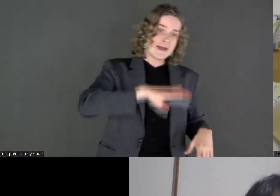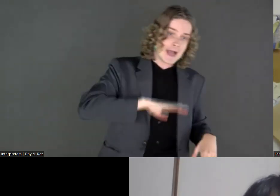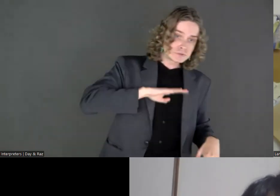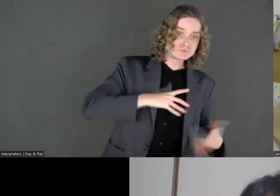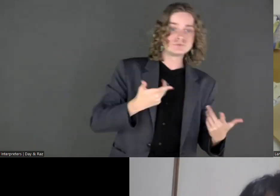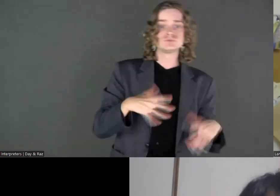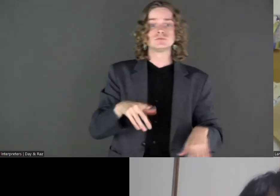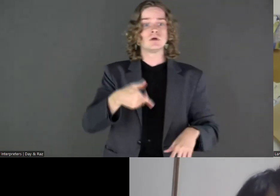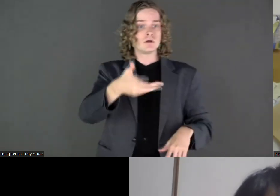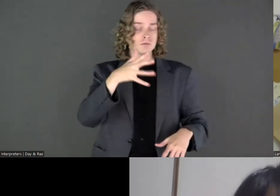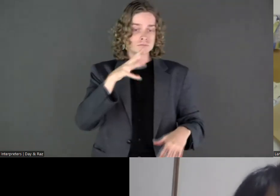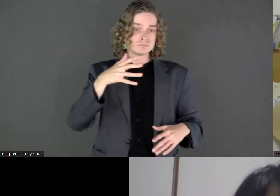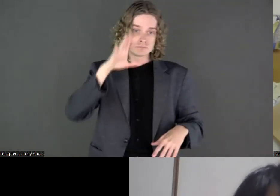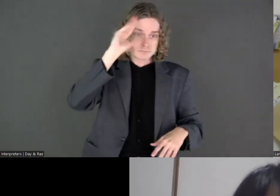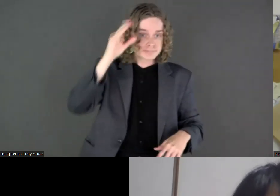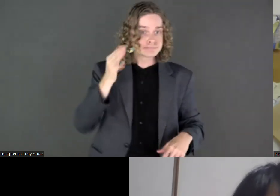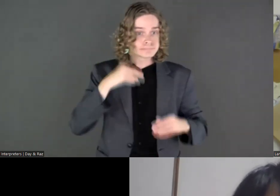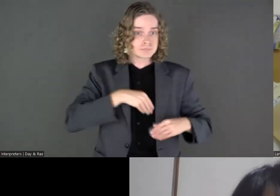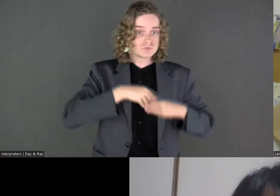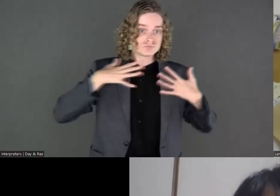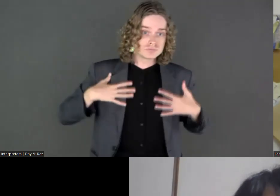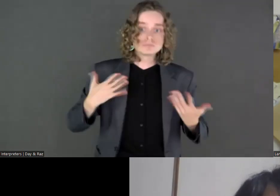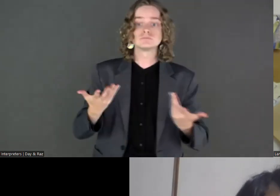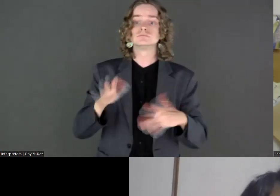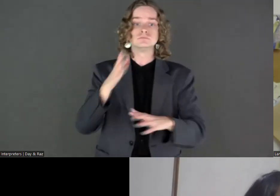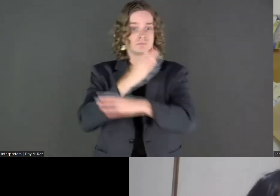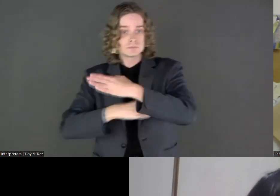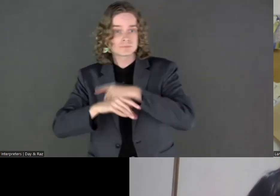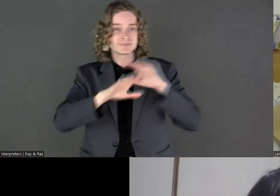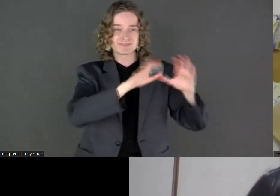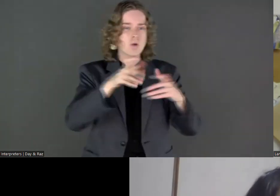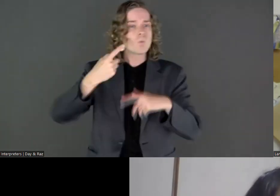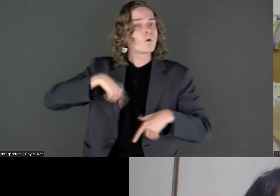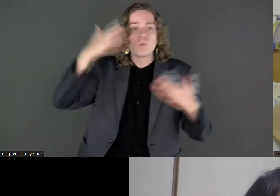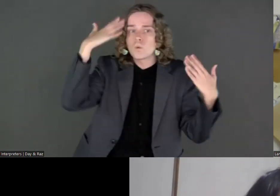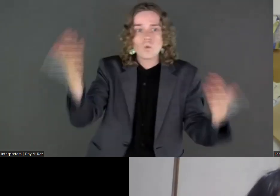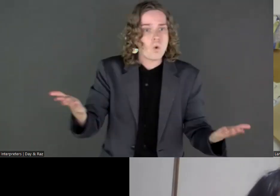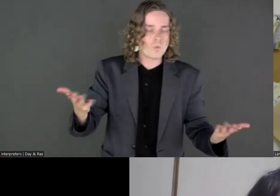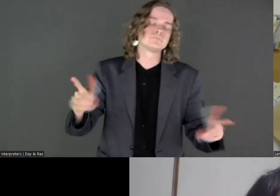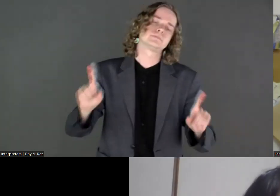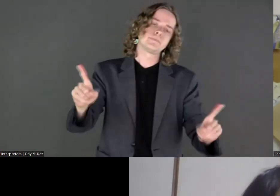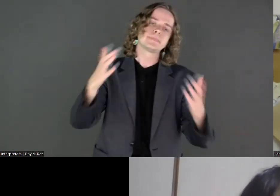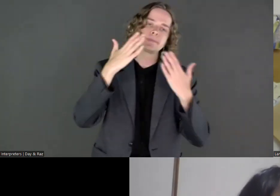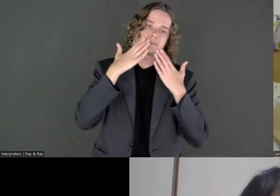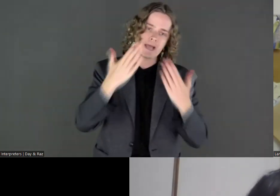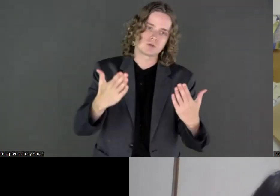to answer your questions. Thank you. Thank you so much for this speech,